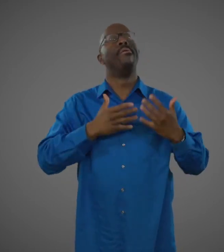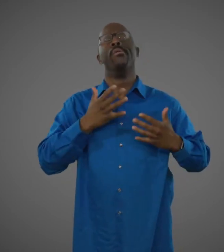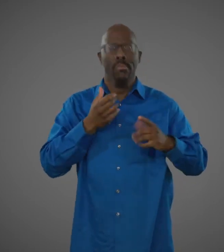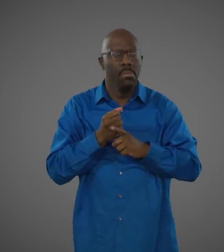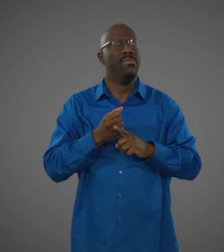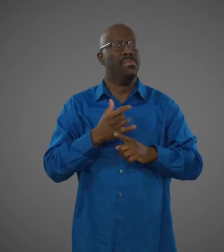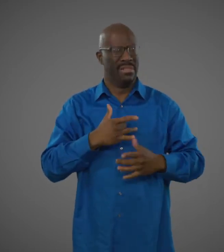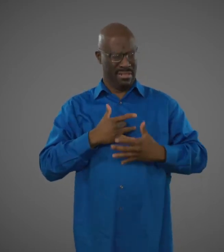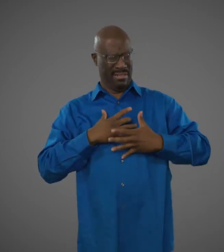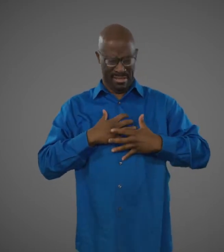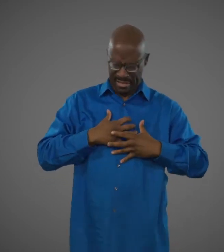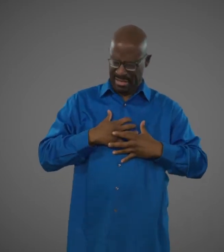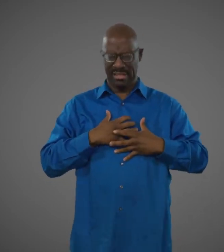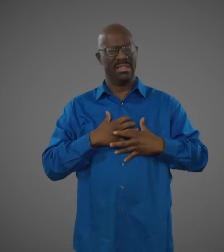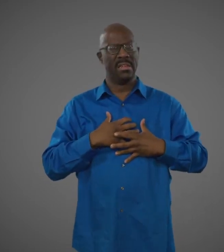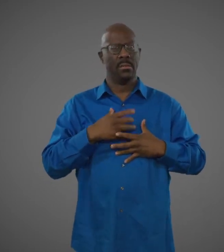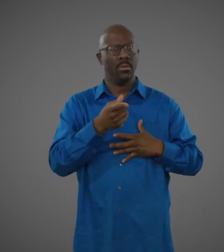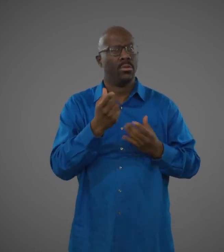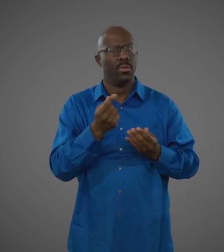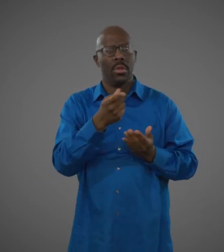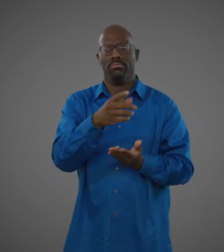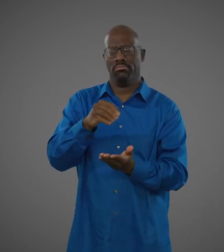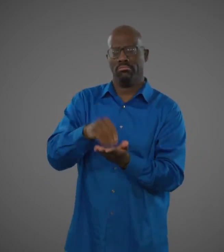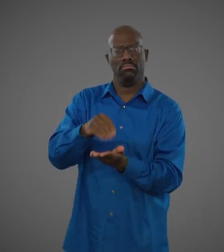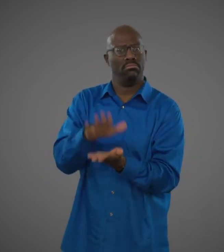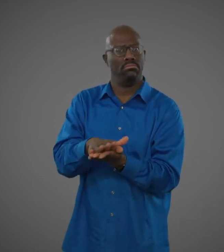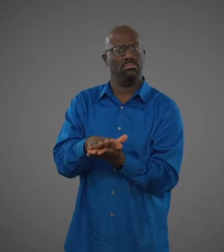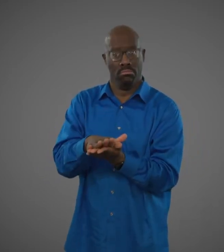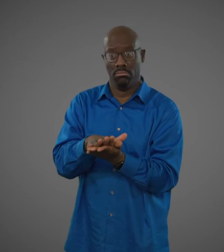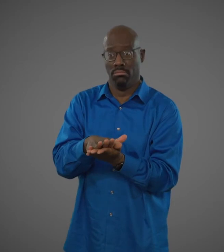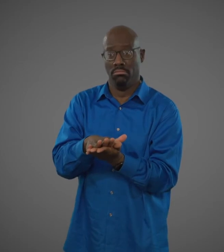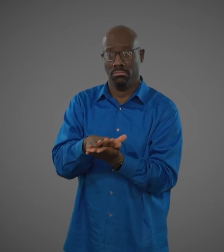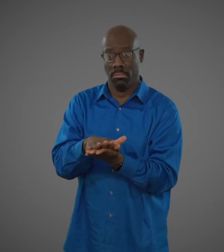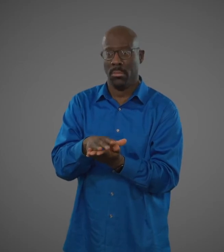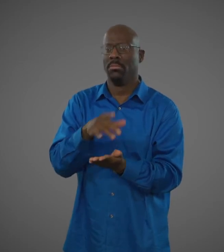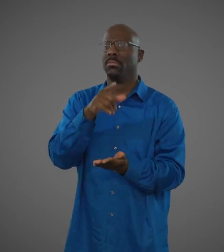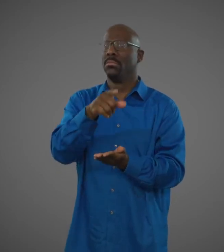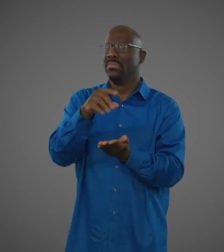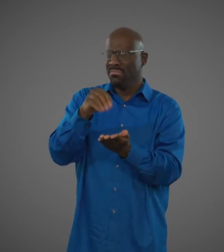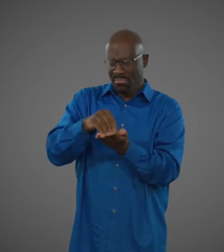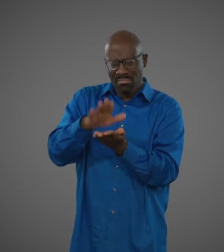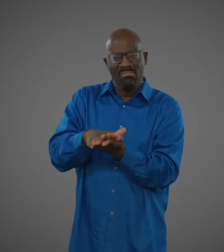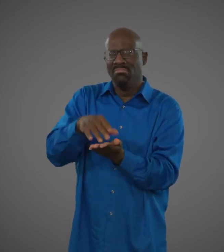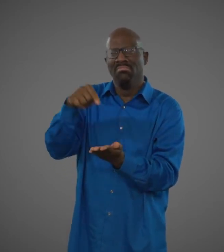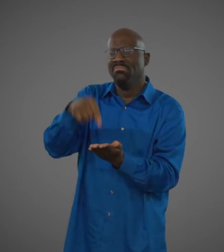If you have any strange feelings from your heart you will write